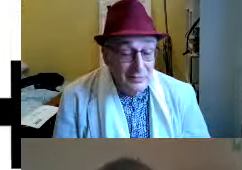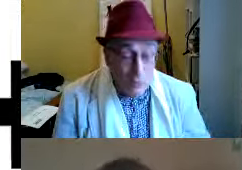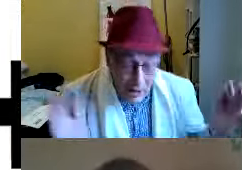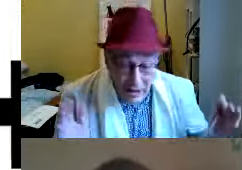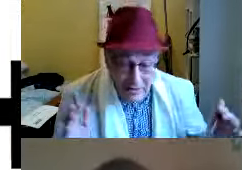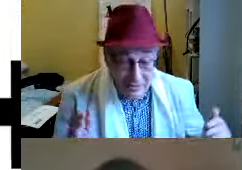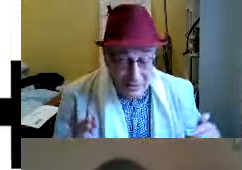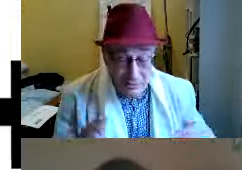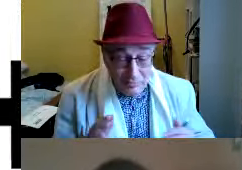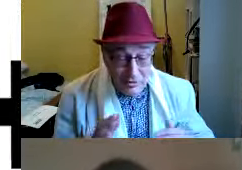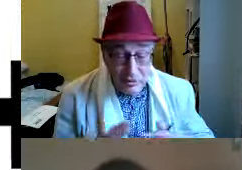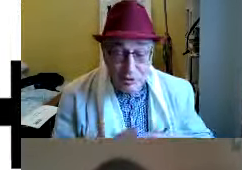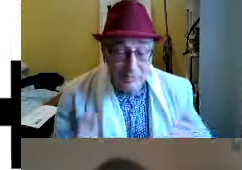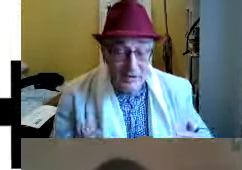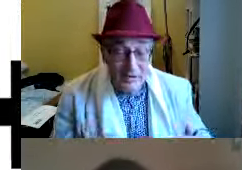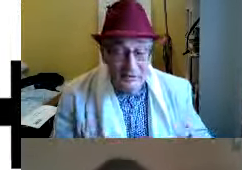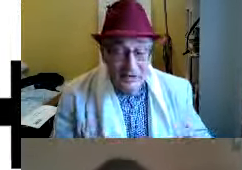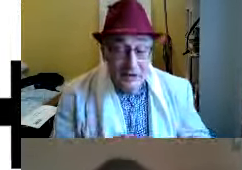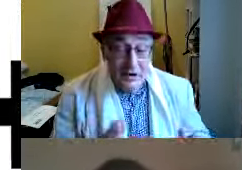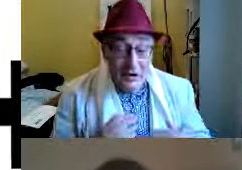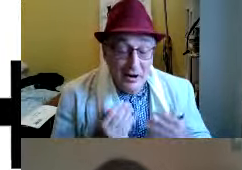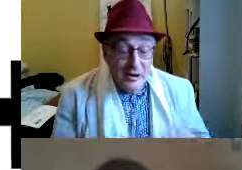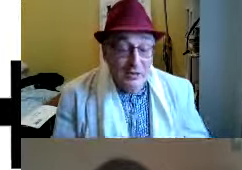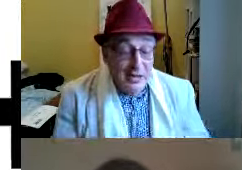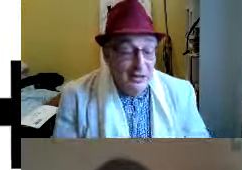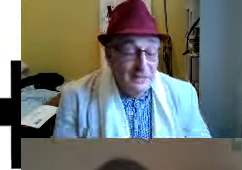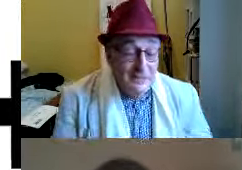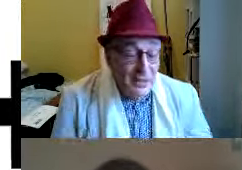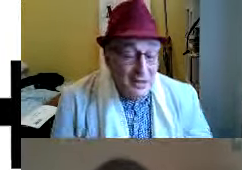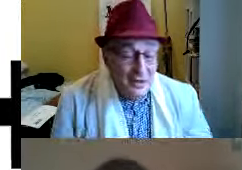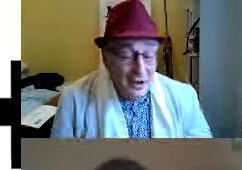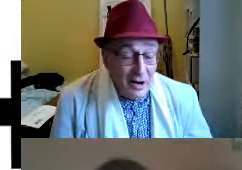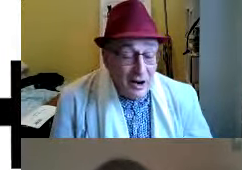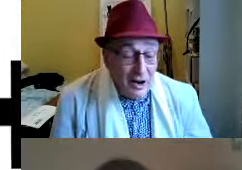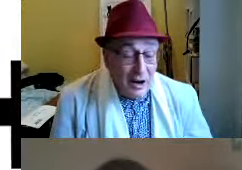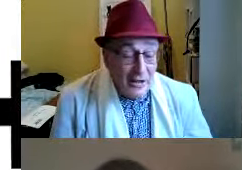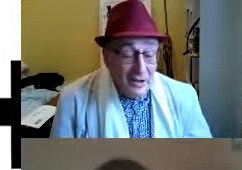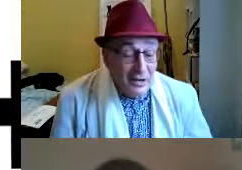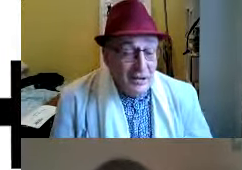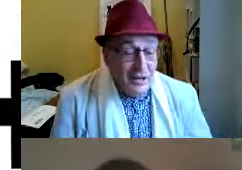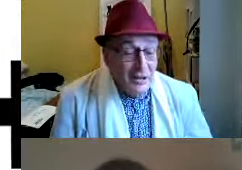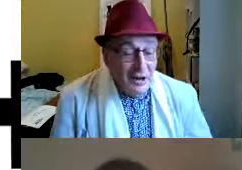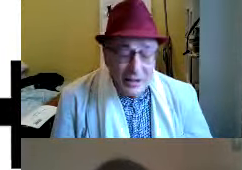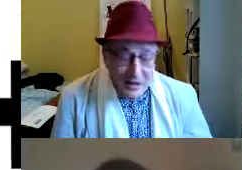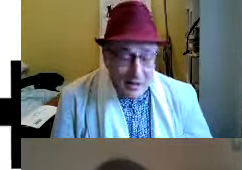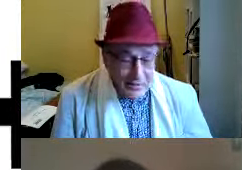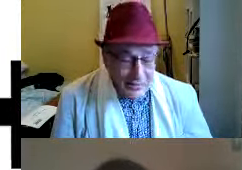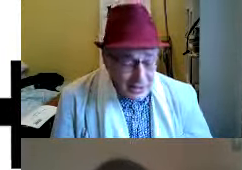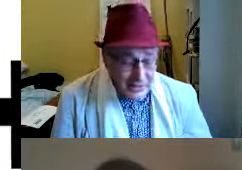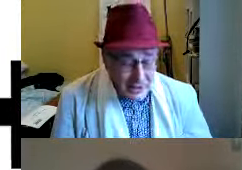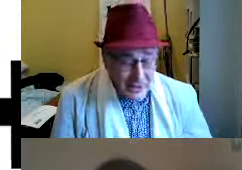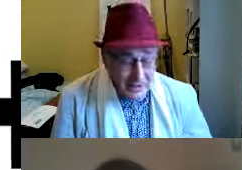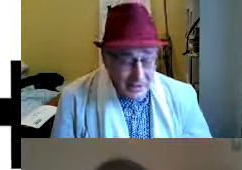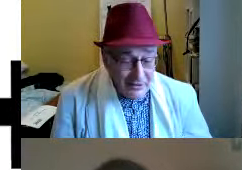quick you know that could make then i i can't believe that any of the galleries